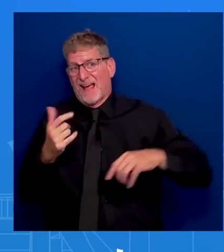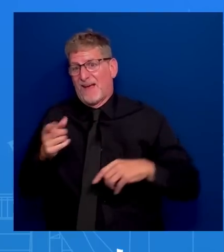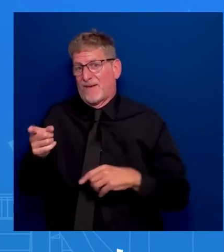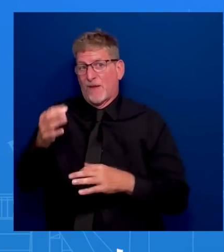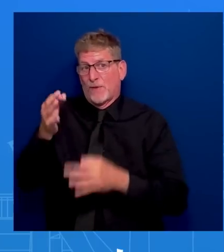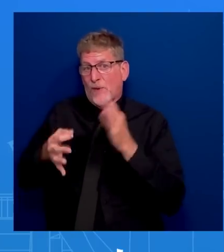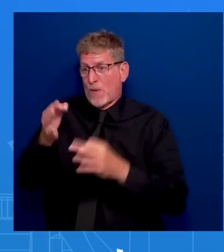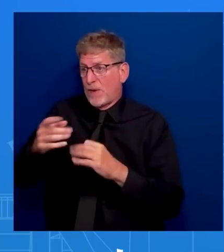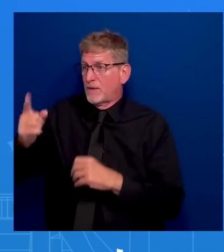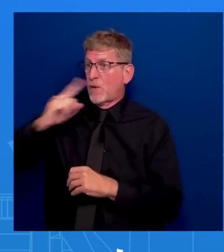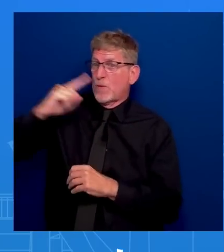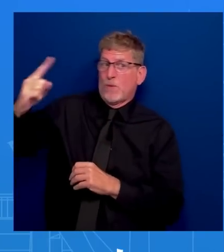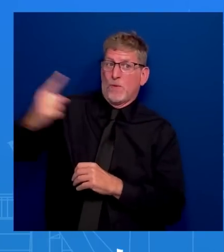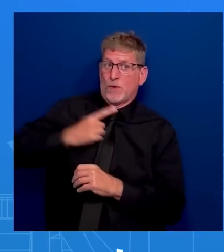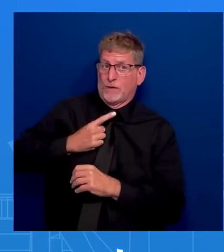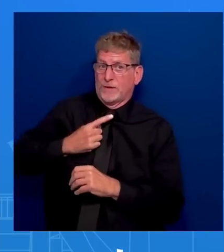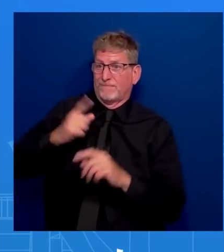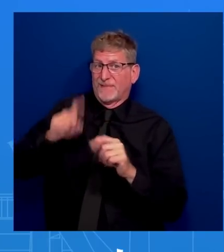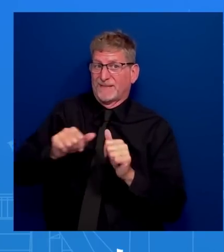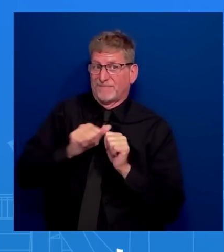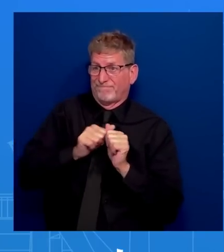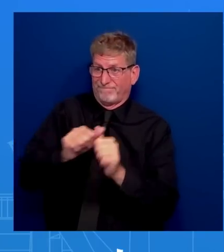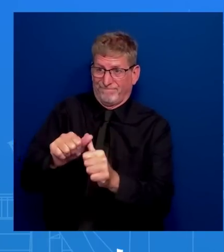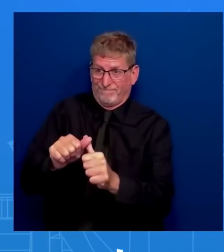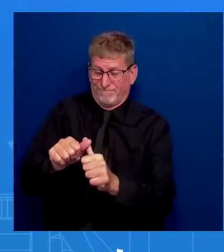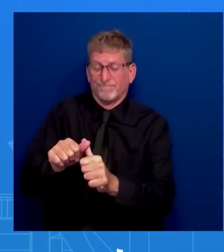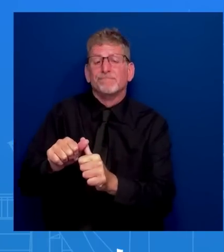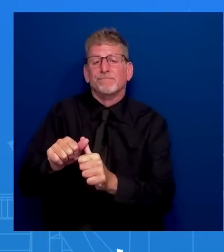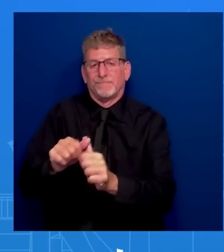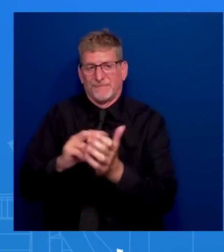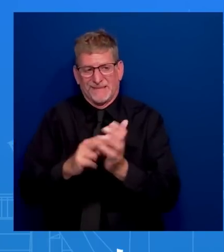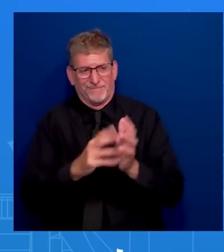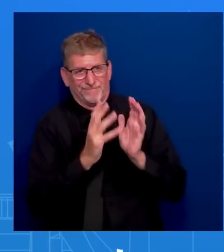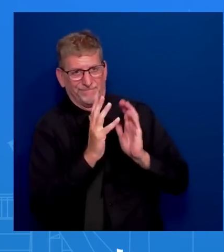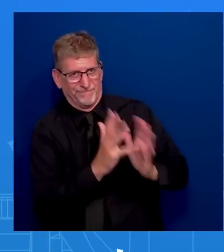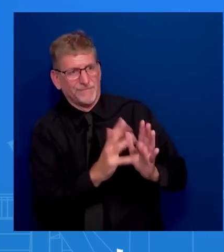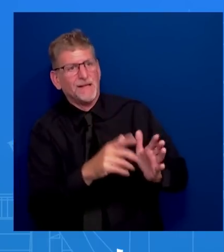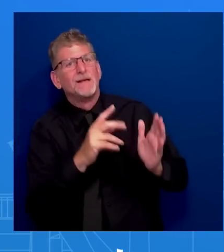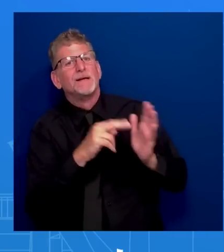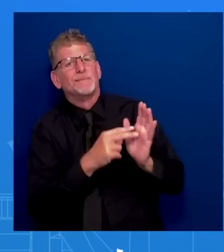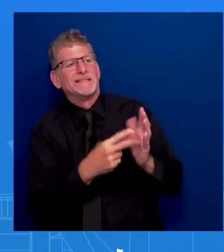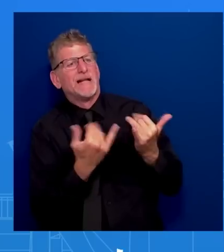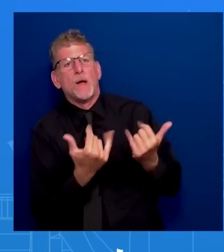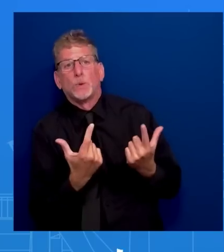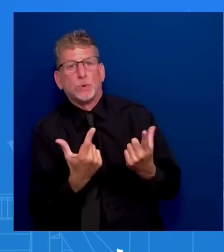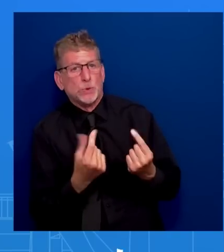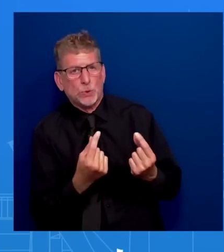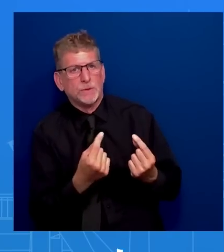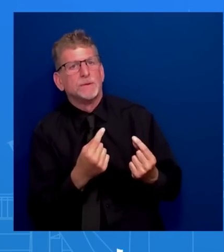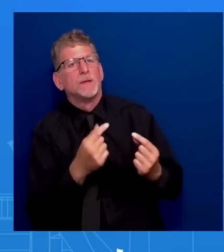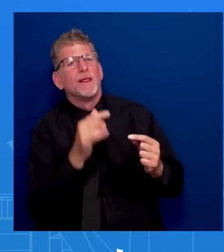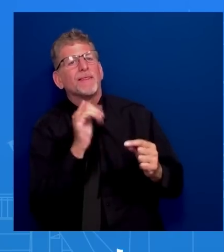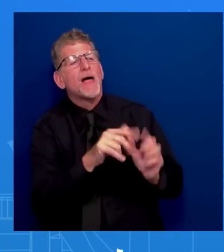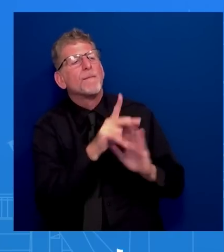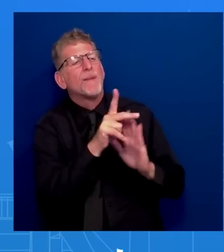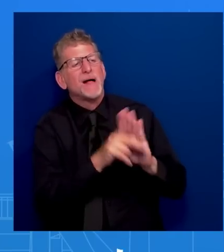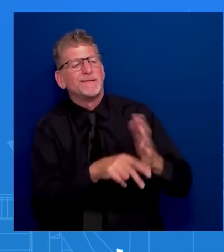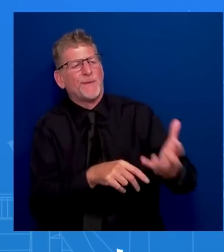the Department of Homeland Secur- -- Security has restarted efforts to terminate it. So, it was -- we were waiting for the lower court,